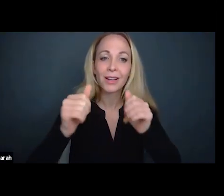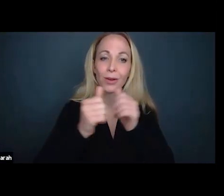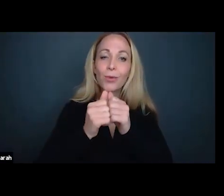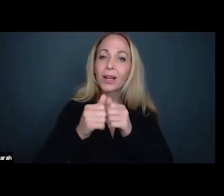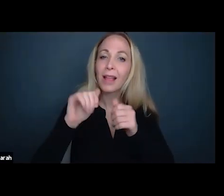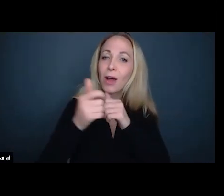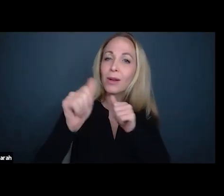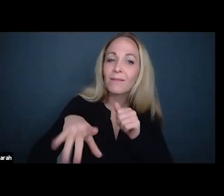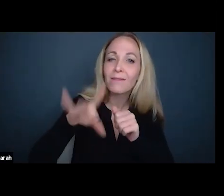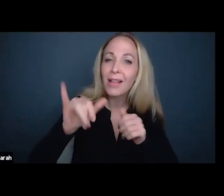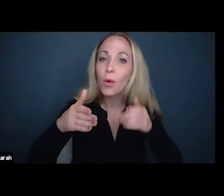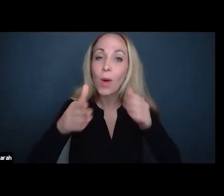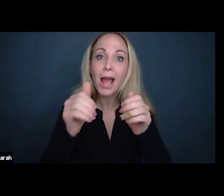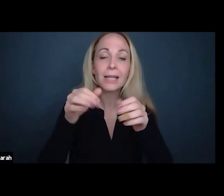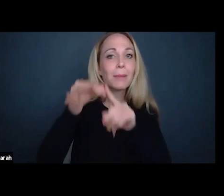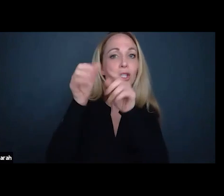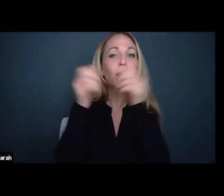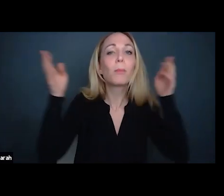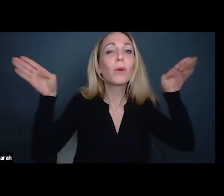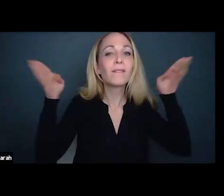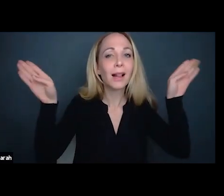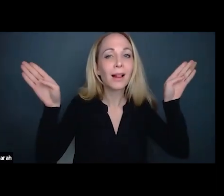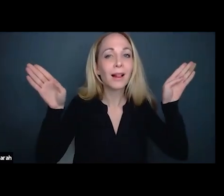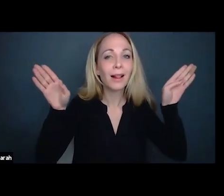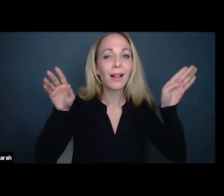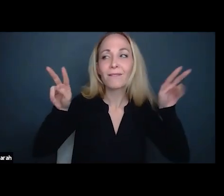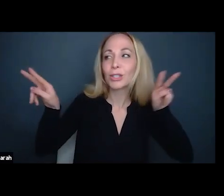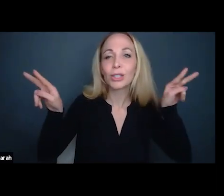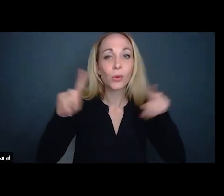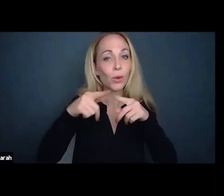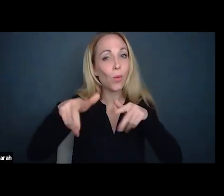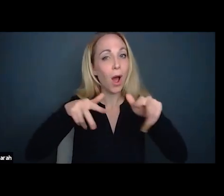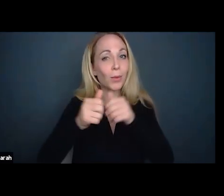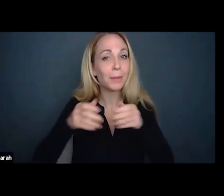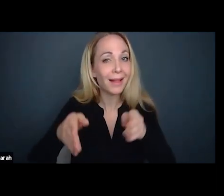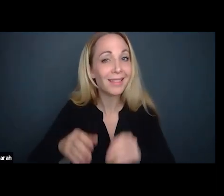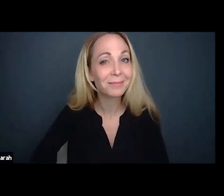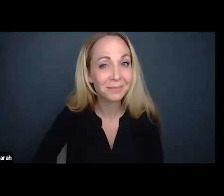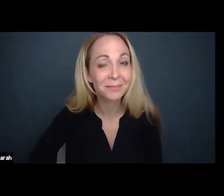our peripheral vision when we're walking down a path.